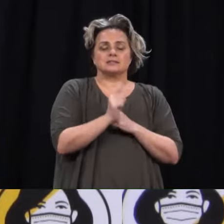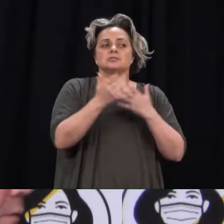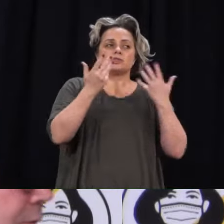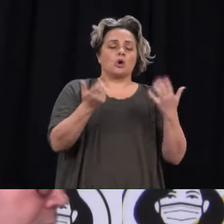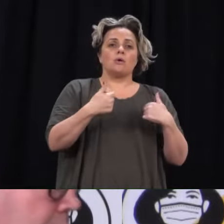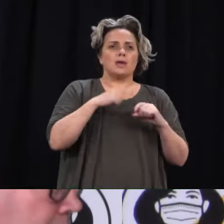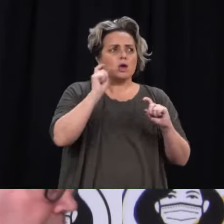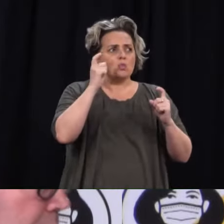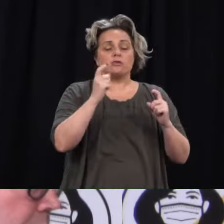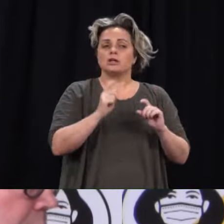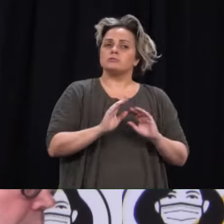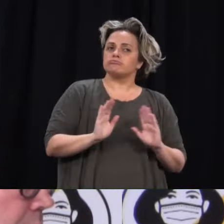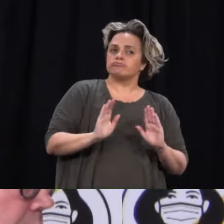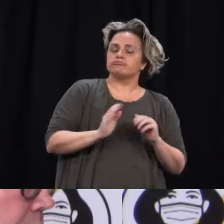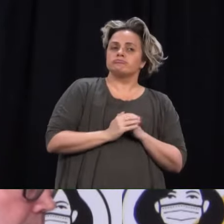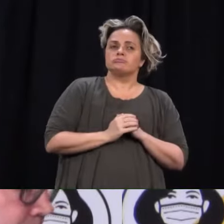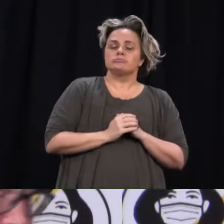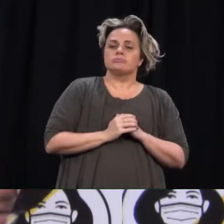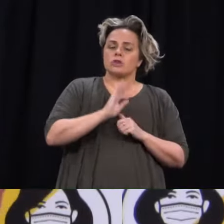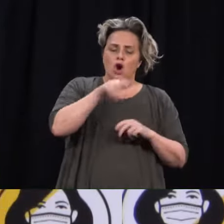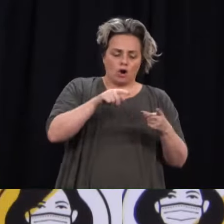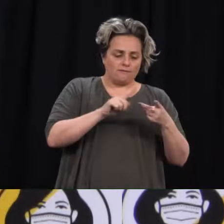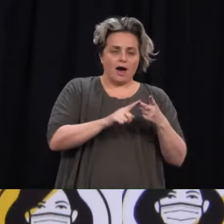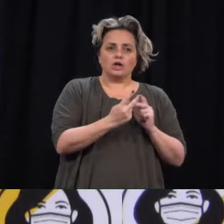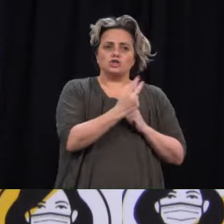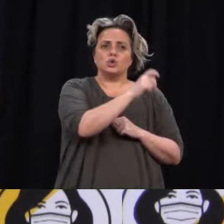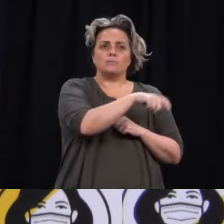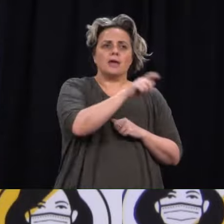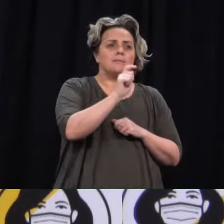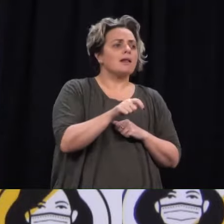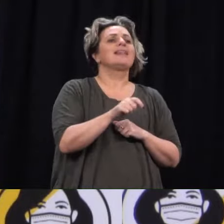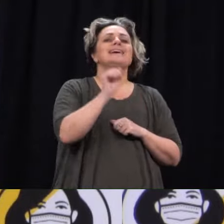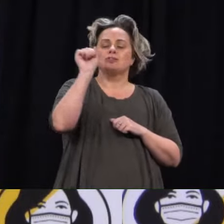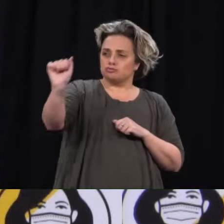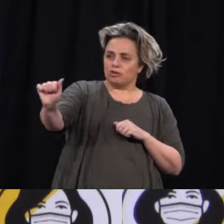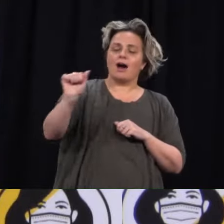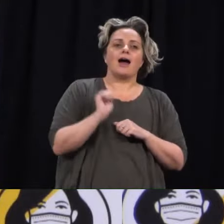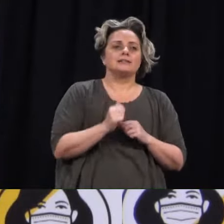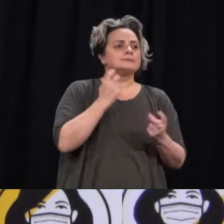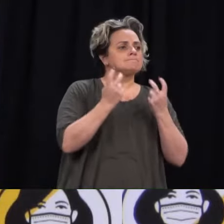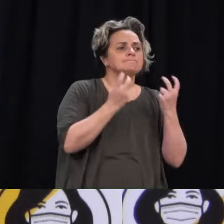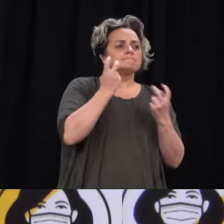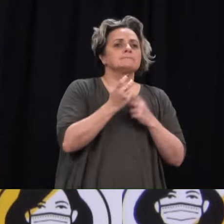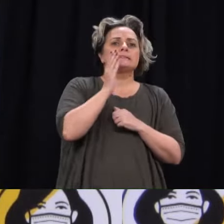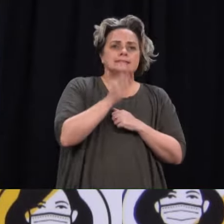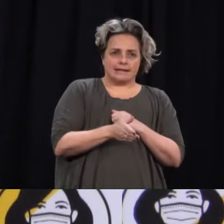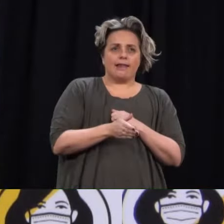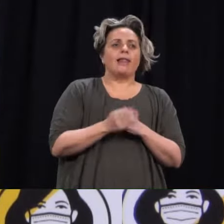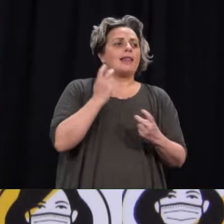precautions. It is in a location convenient for people living in the City of Auckland. Unless there is an obvious problem then I don't have